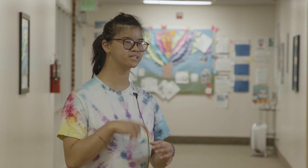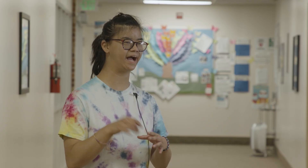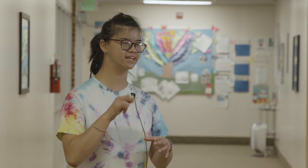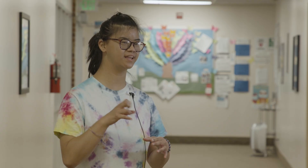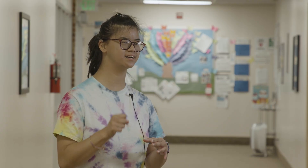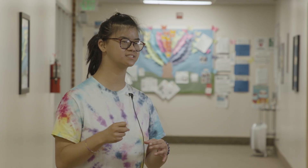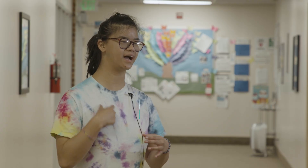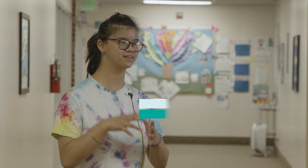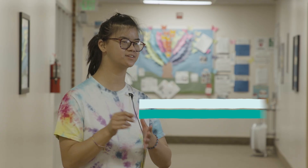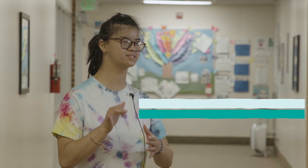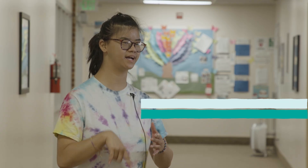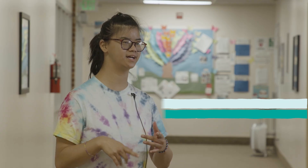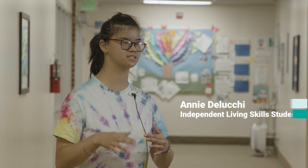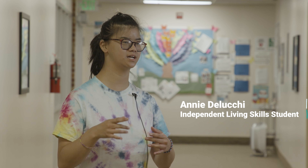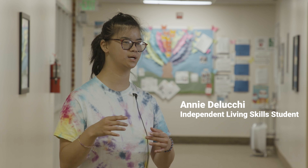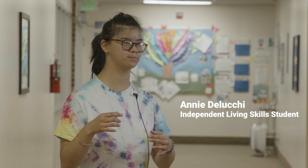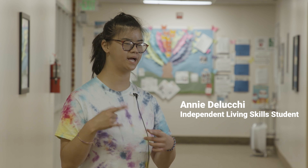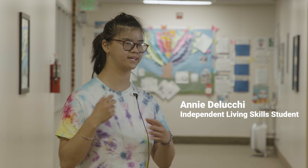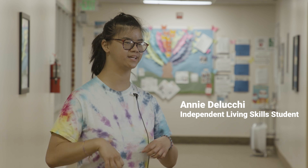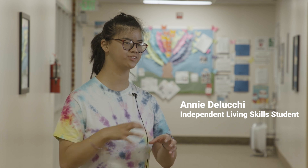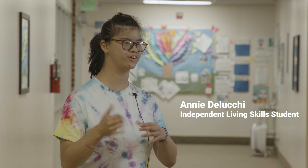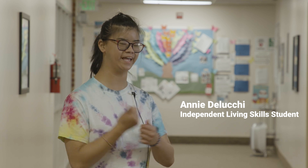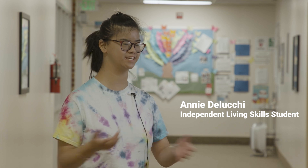In ILS, I learned that I can do anything.